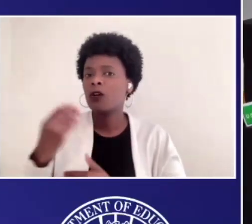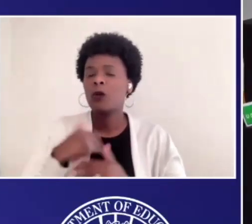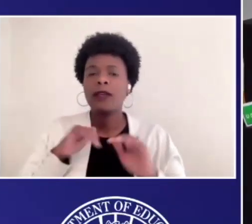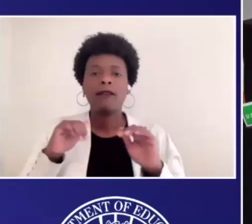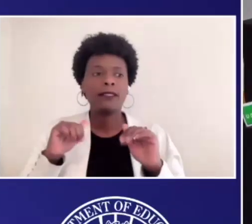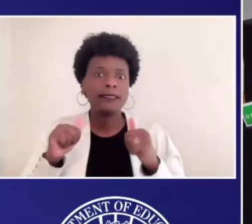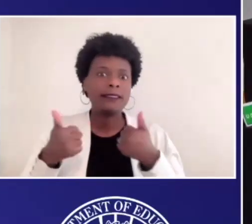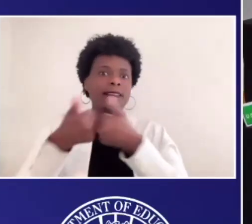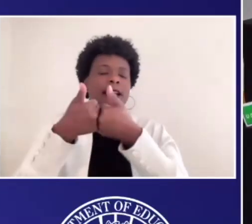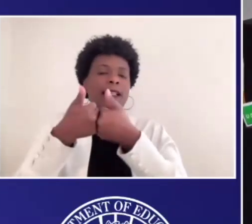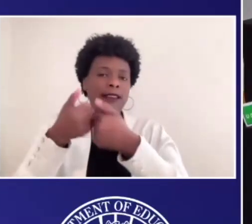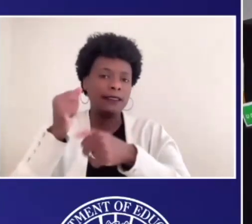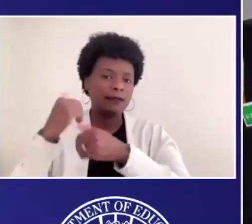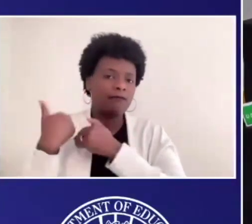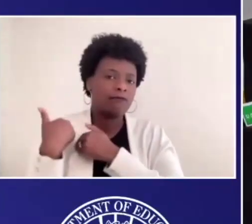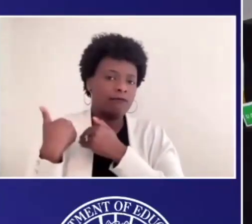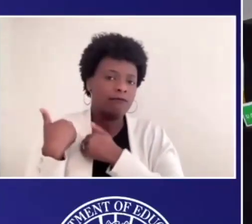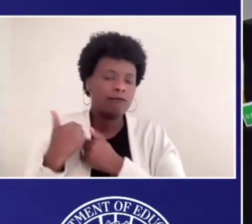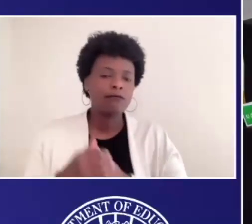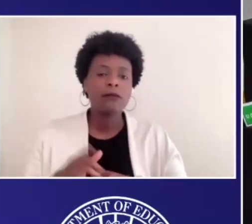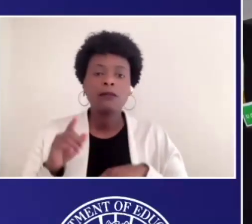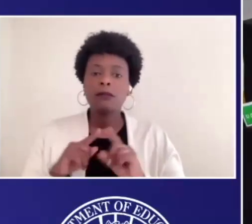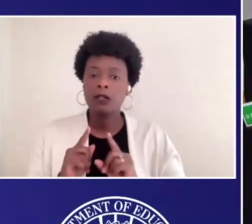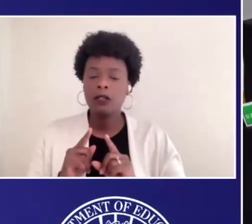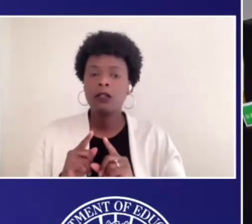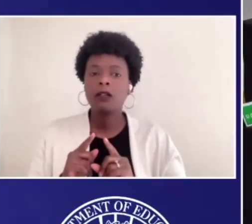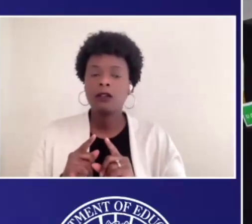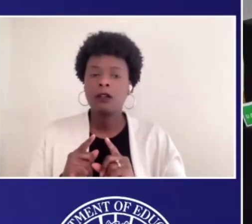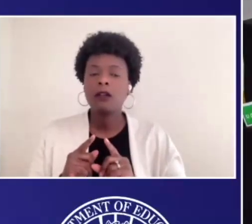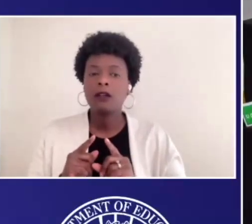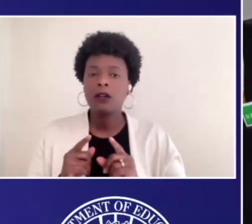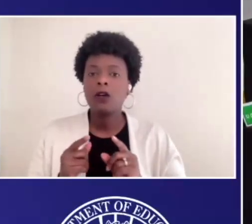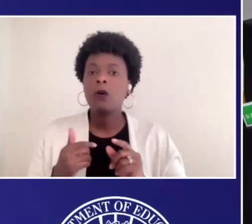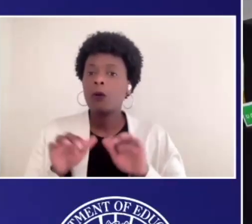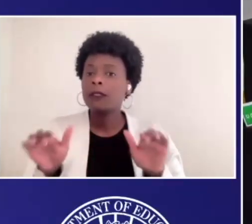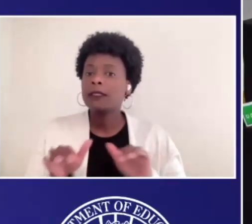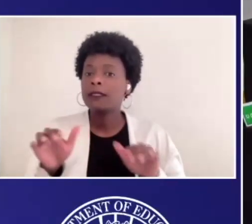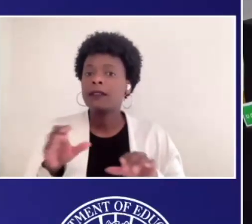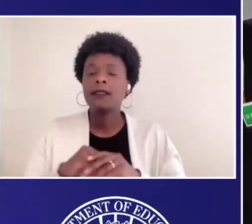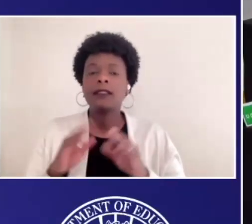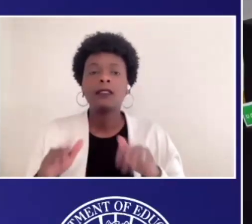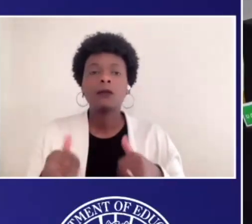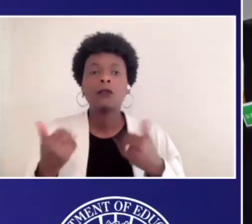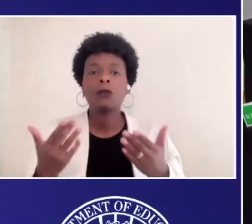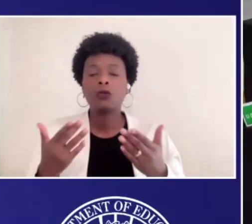in front of us. But I think what we did in our proposal is to meet you all at least